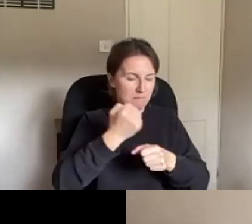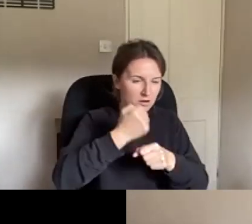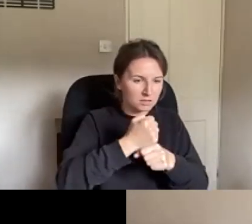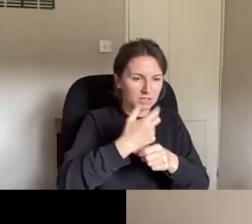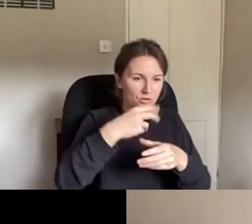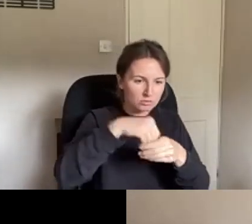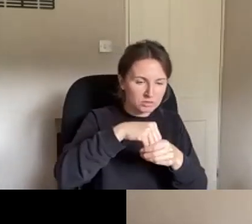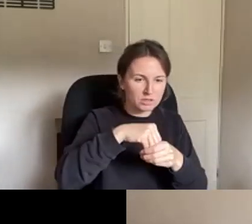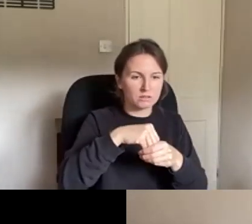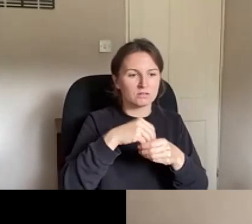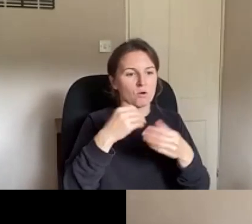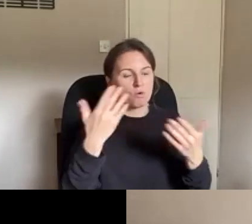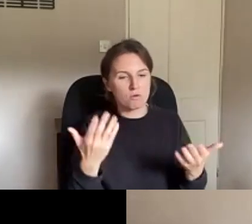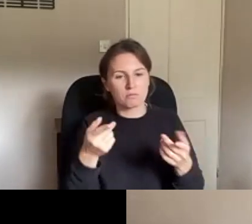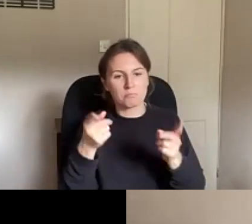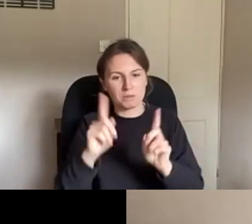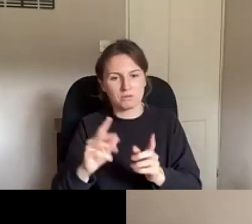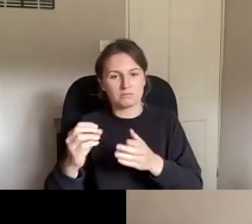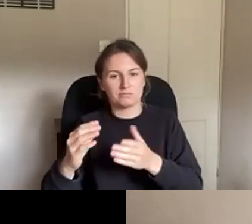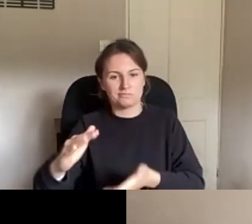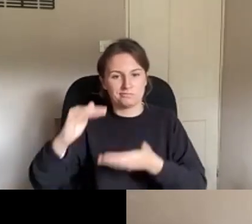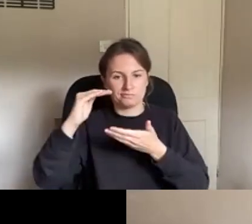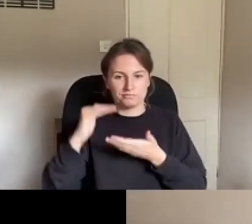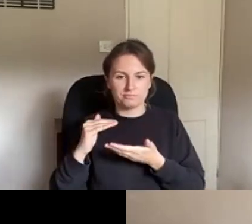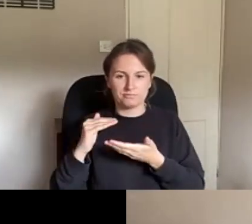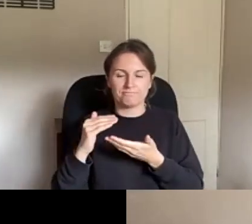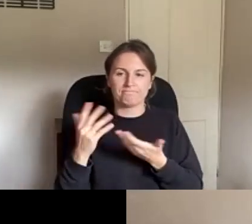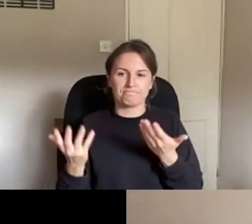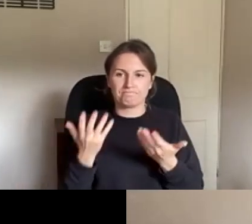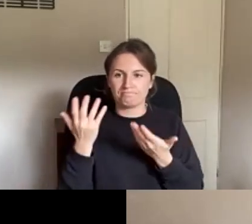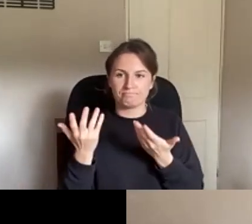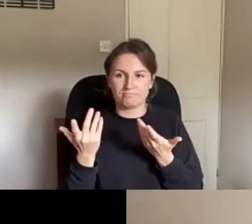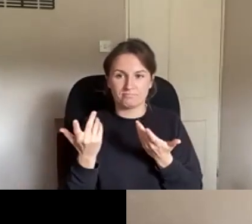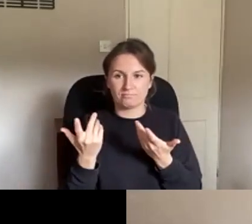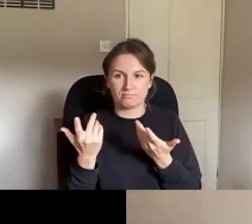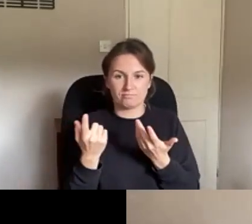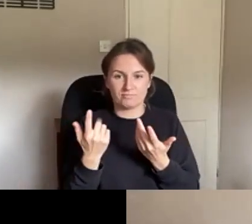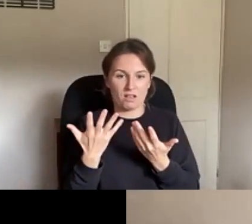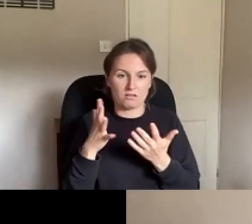Also, we get people submitting pieces of actual cultural content as well, which is fine.